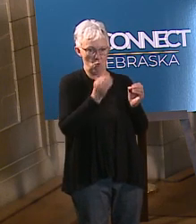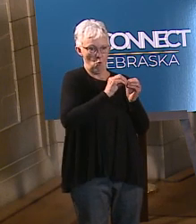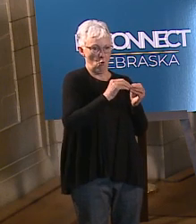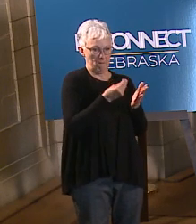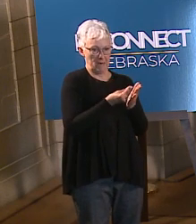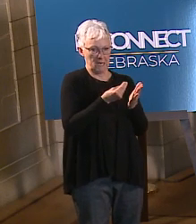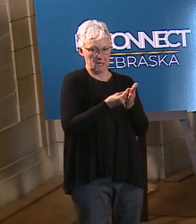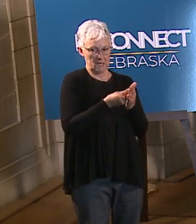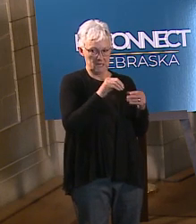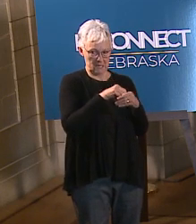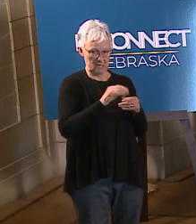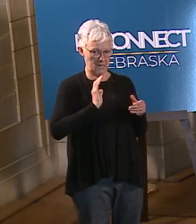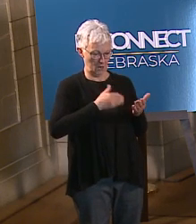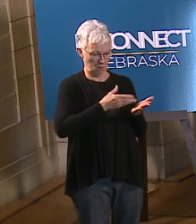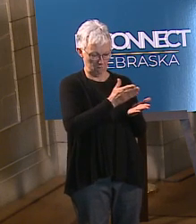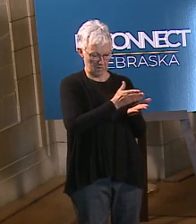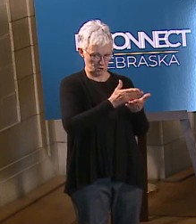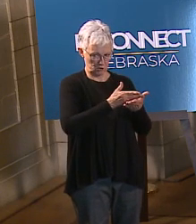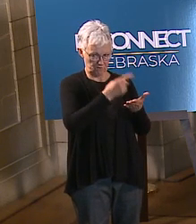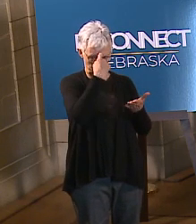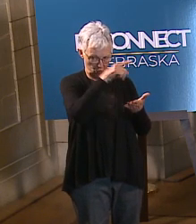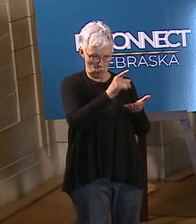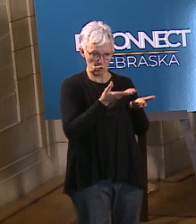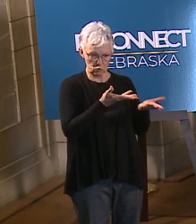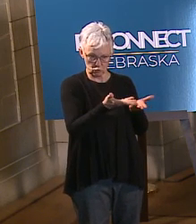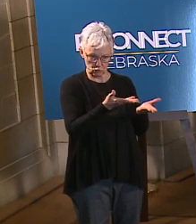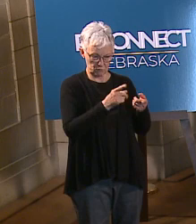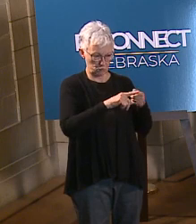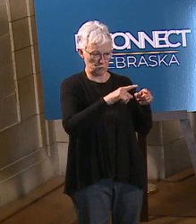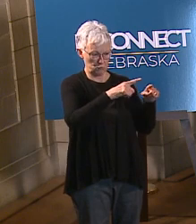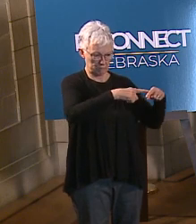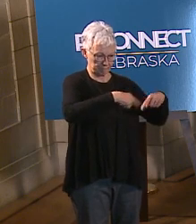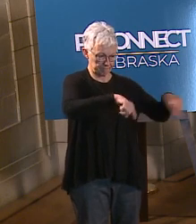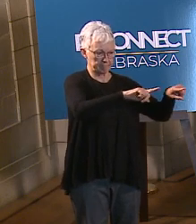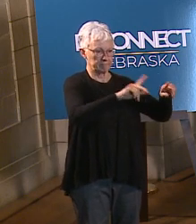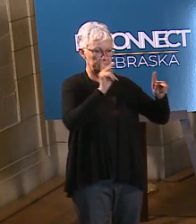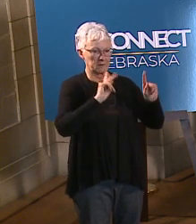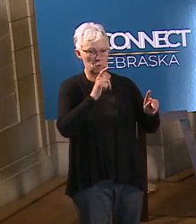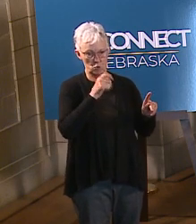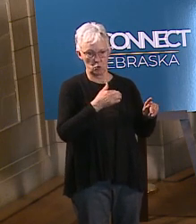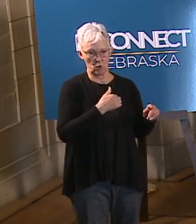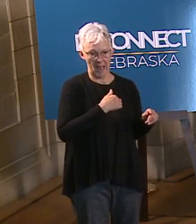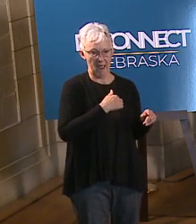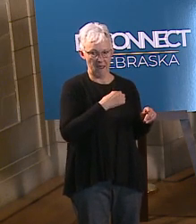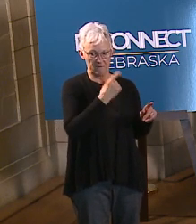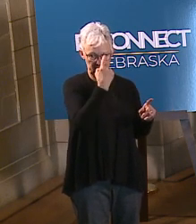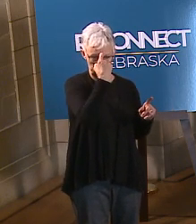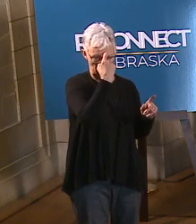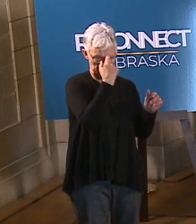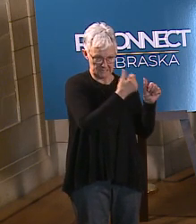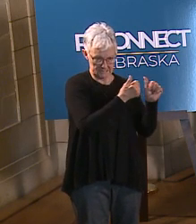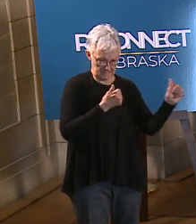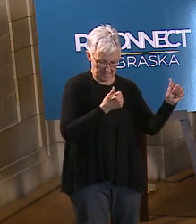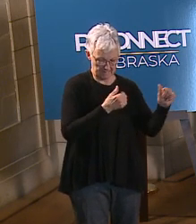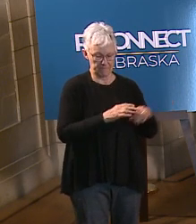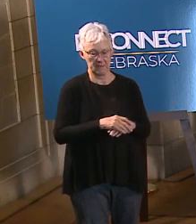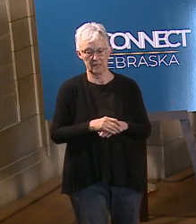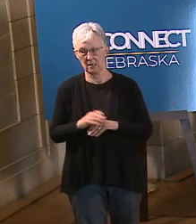ONE, IN MY BUDGET I HAD ADDED MORE MONEY INTO THE DEVELOPMENT OF THE BUDGET TO BE ABLE TO